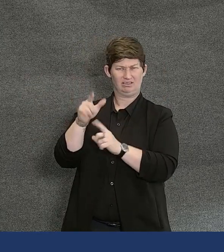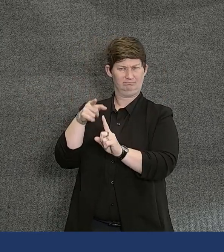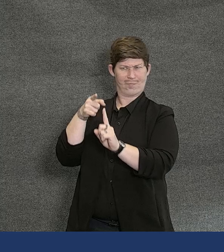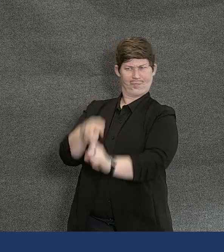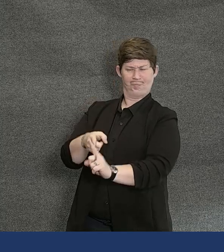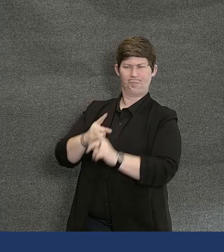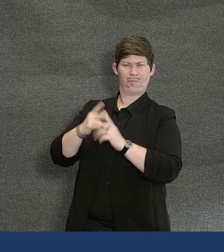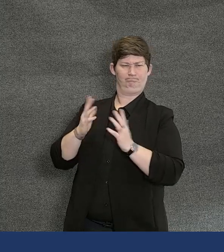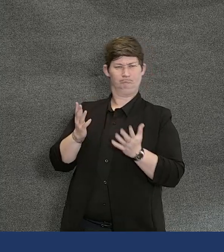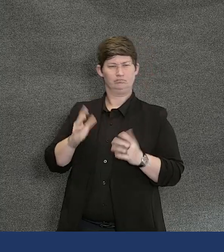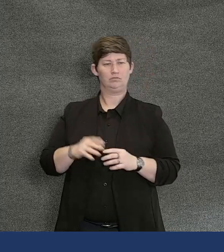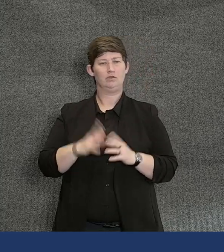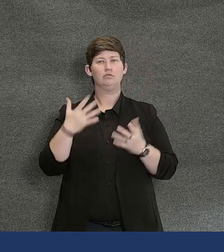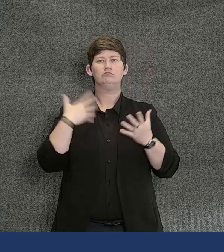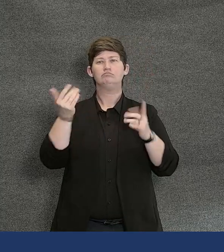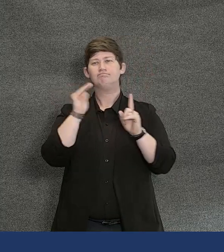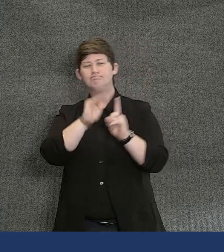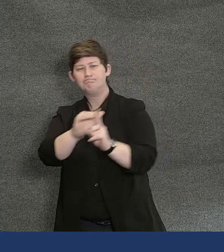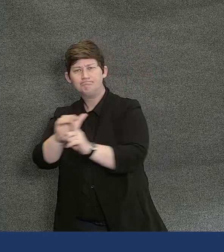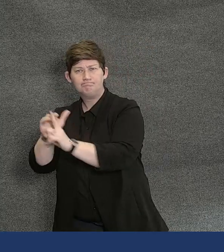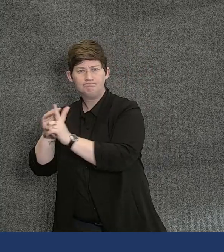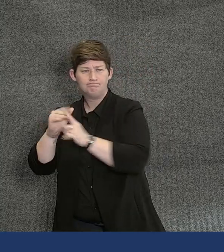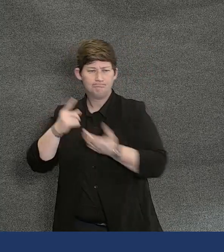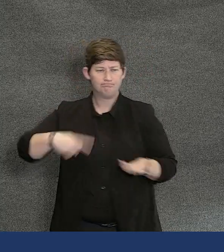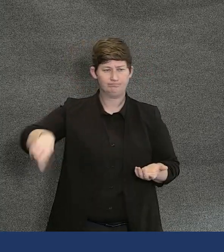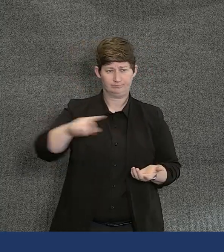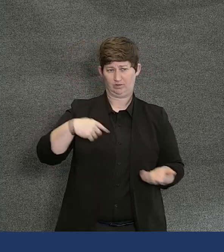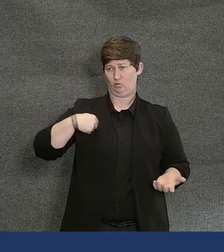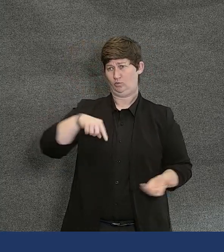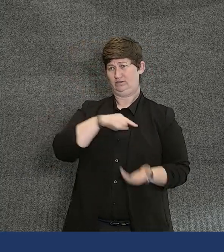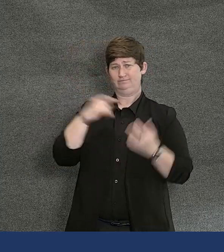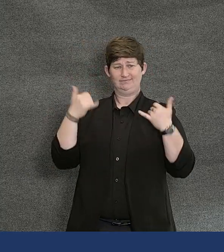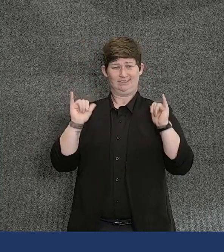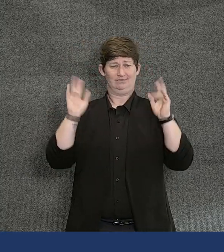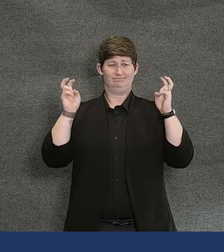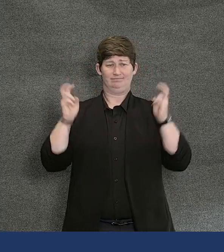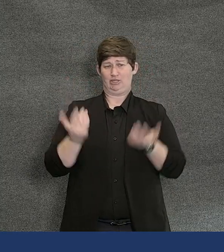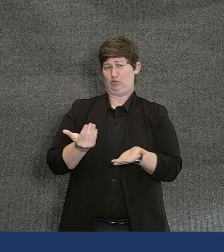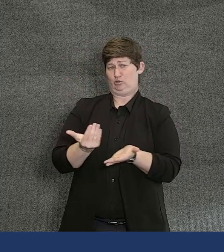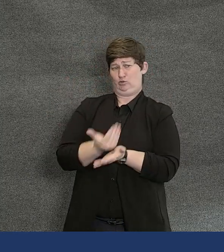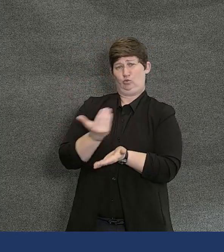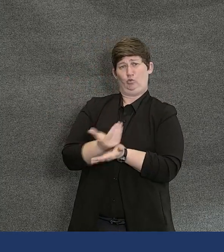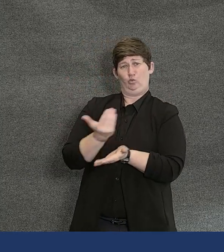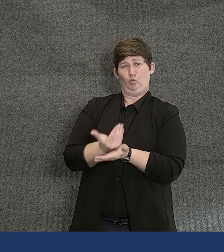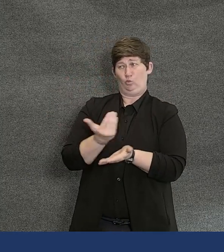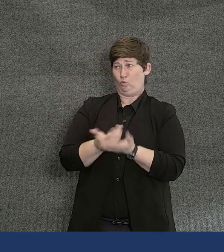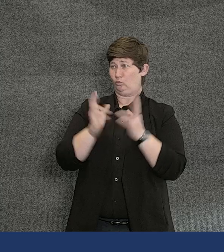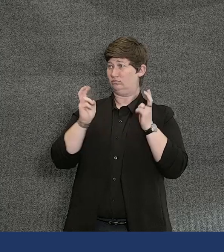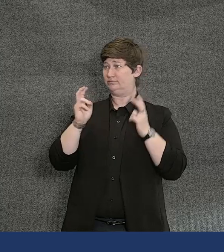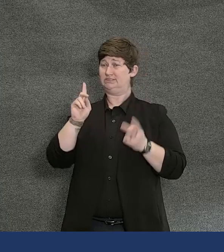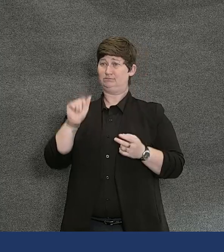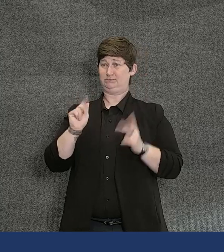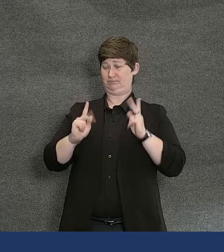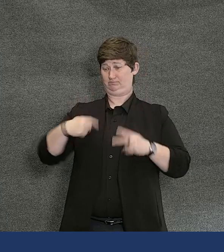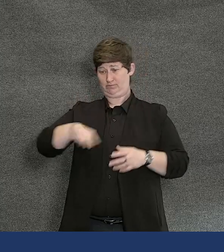really new to having rights. Our existence in society has been real recent,